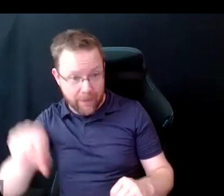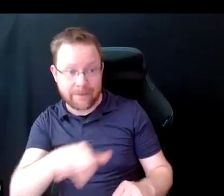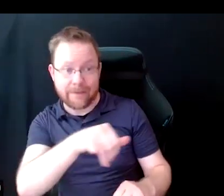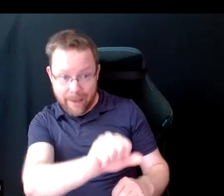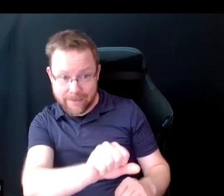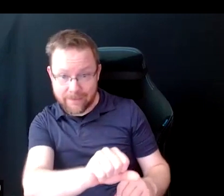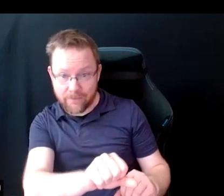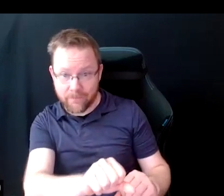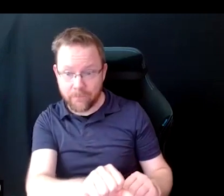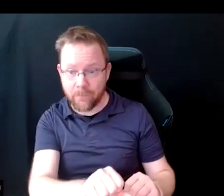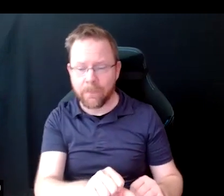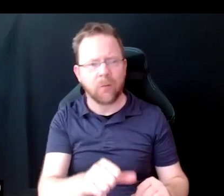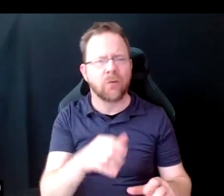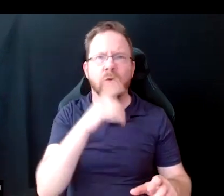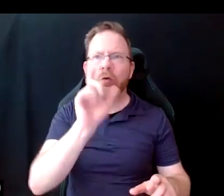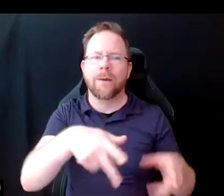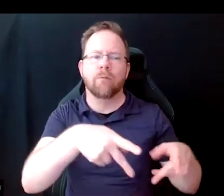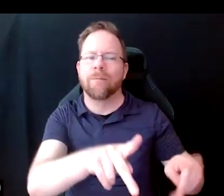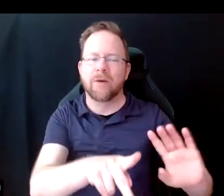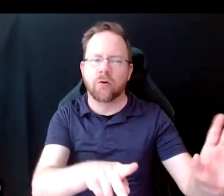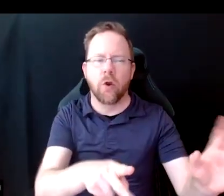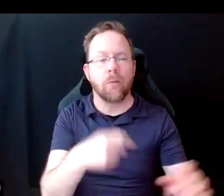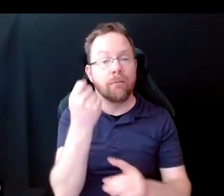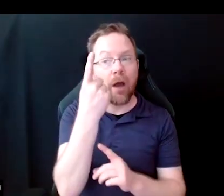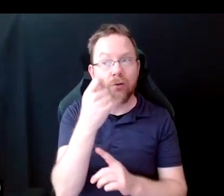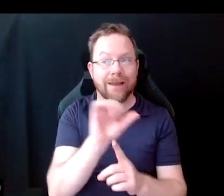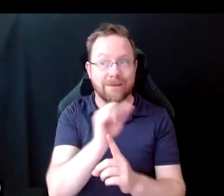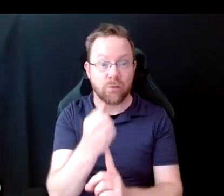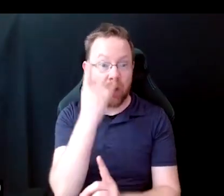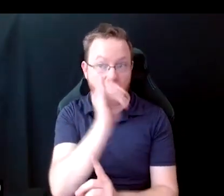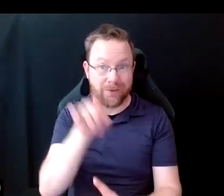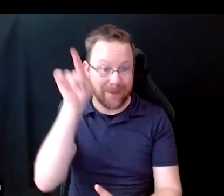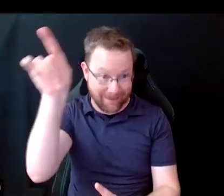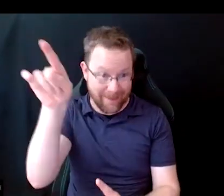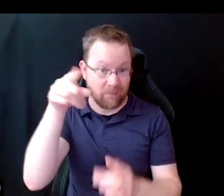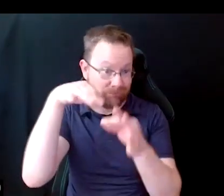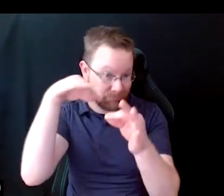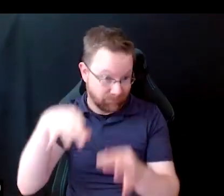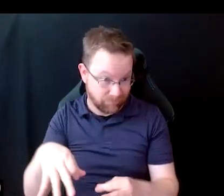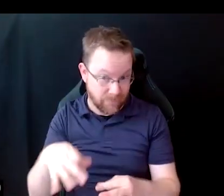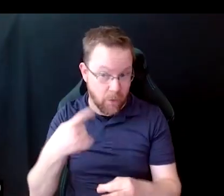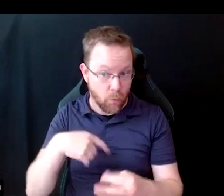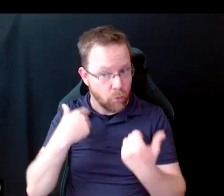this is not a question of permission, but here is the situation that you'll be dealing with. We'll be working to make it better,"